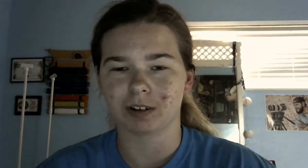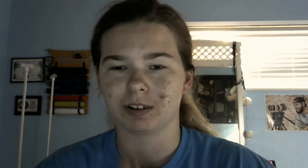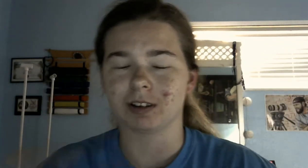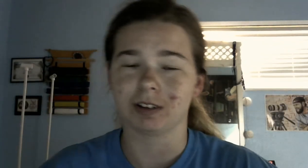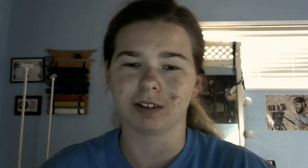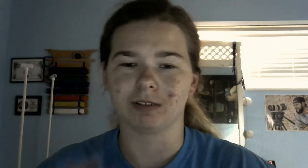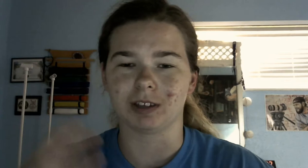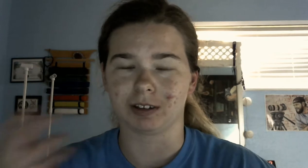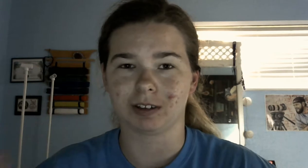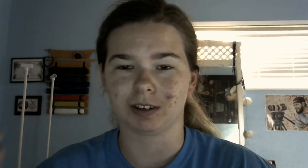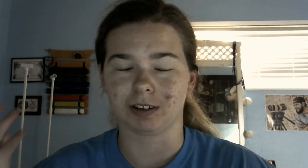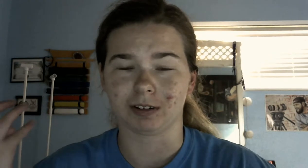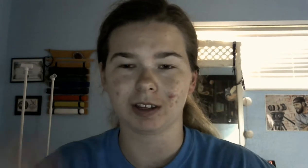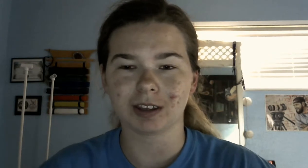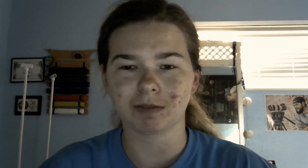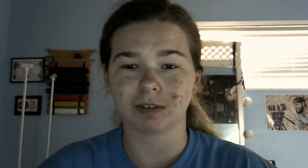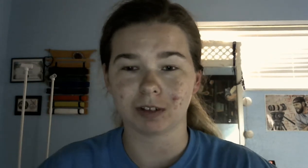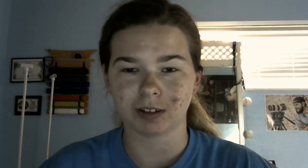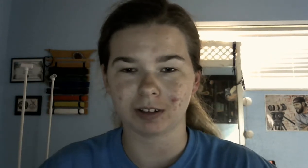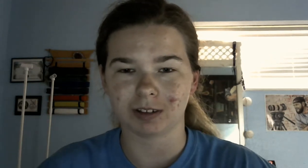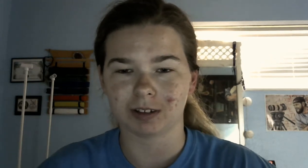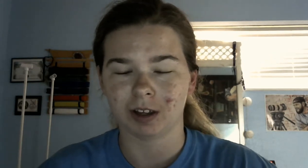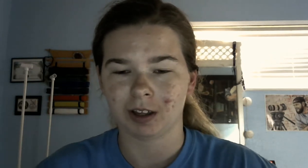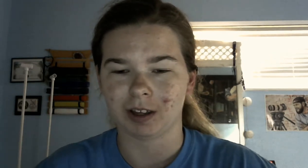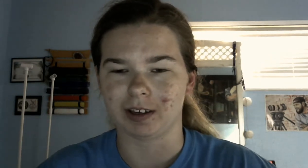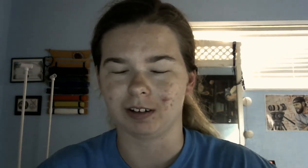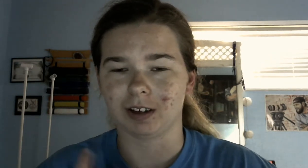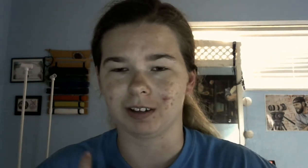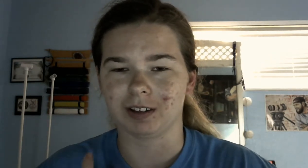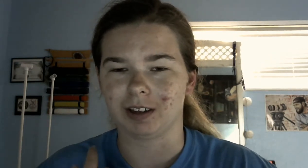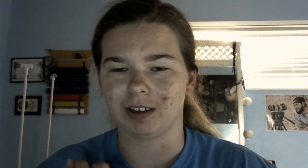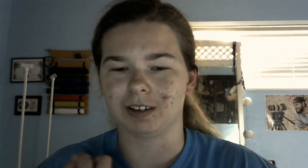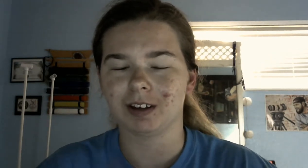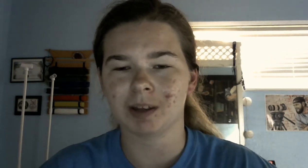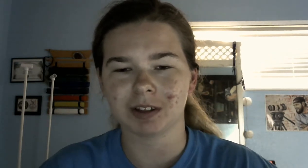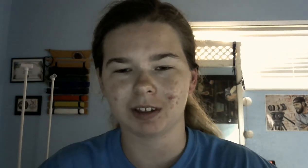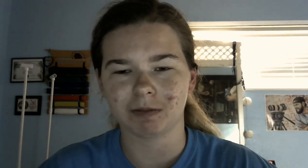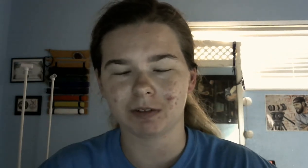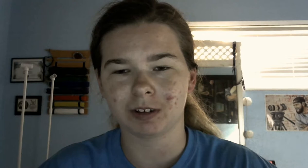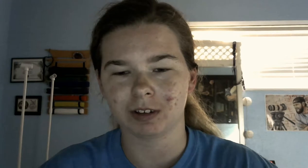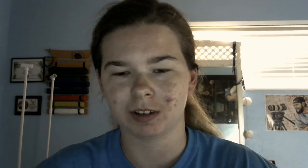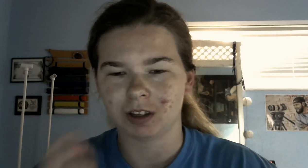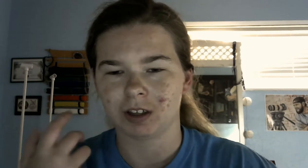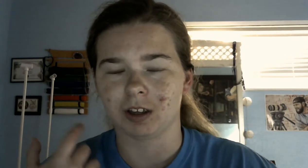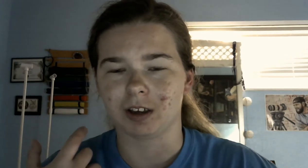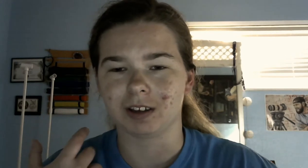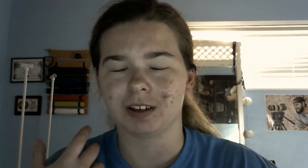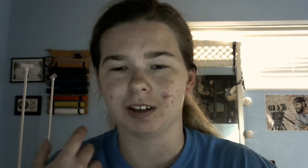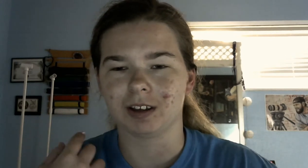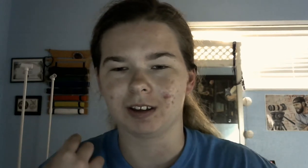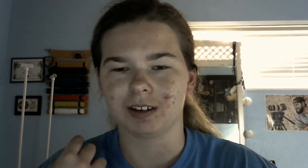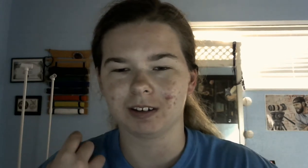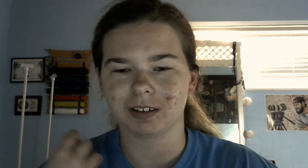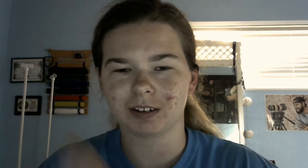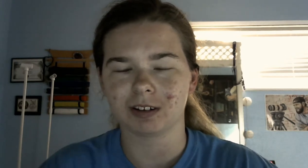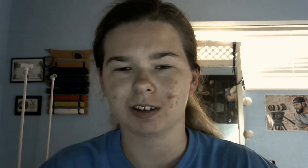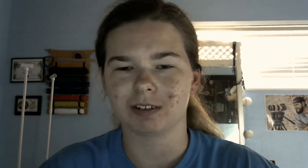continue but the sign language lessons and I did ABC once I did all the series